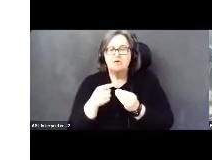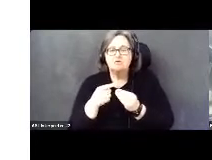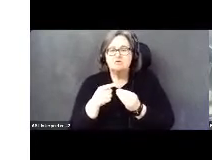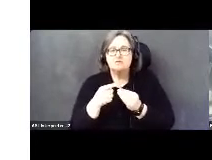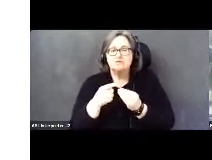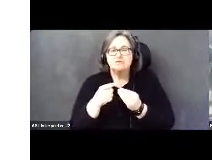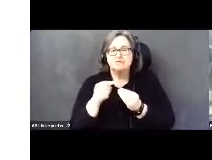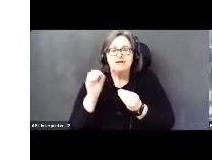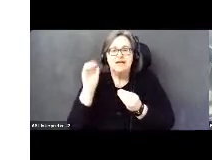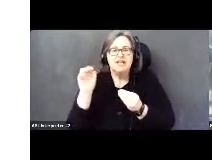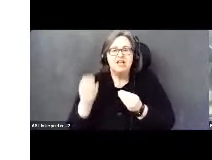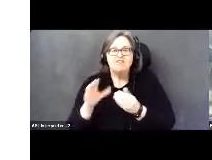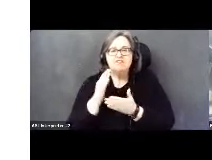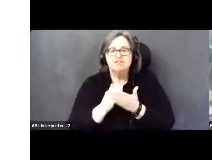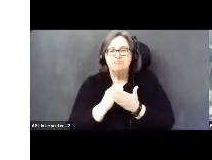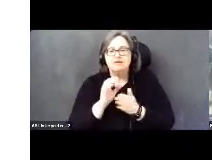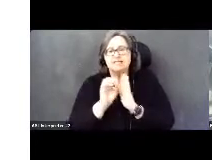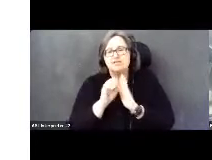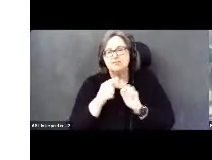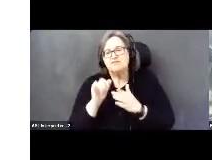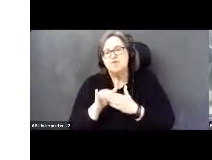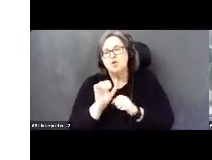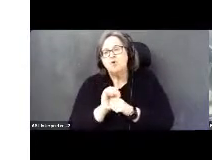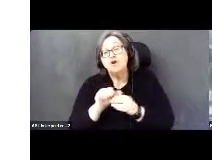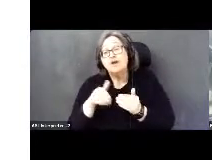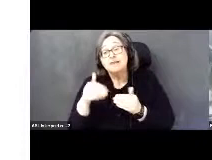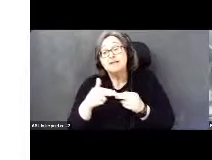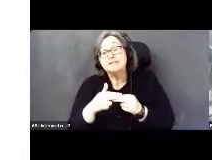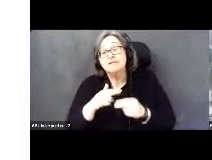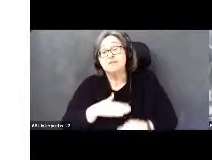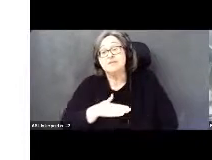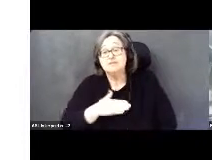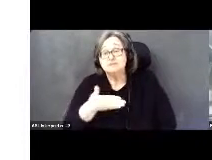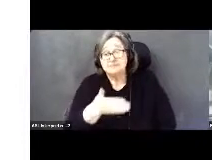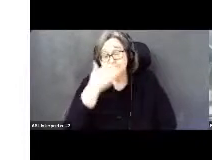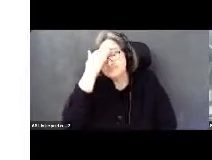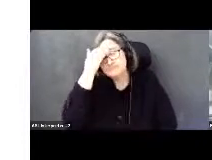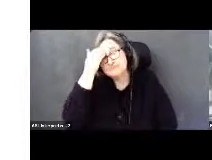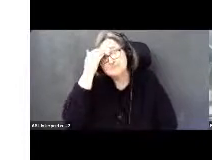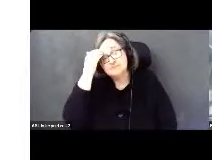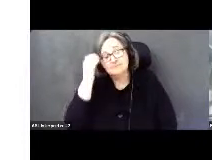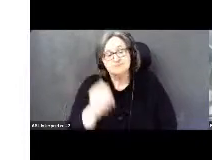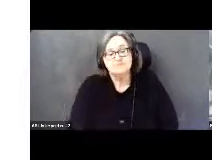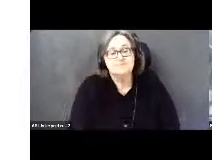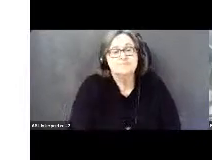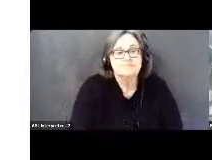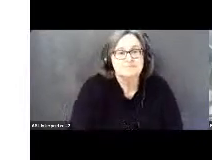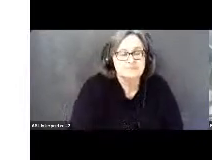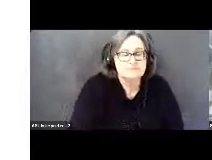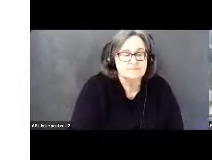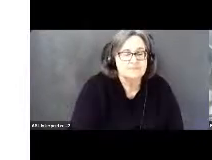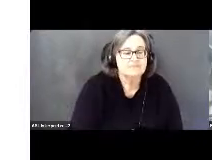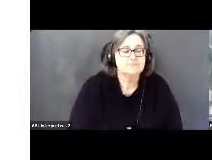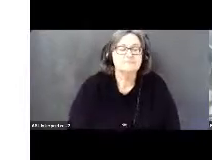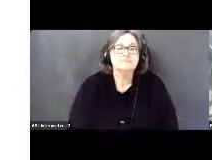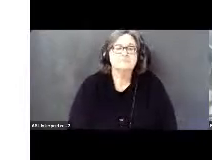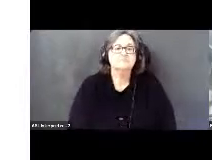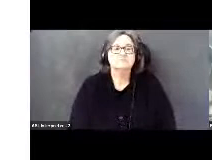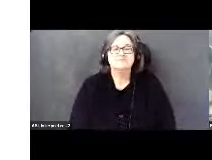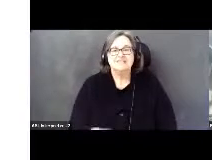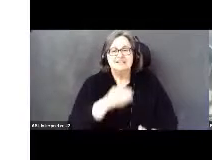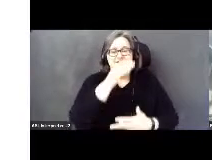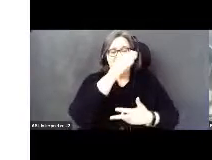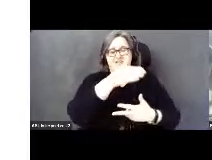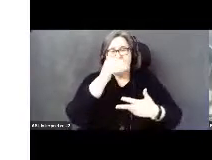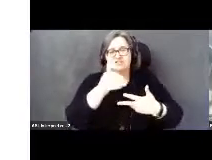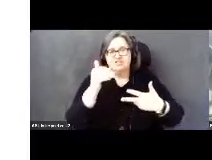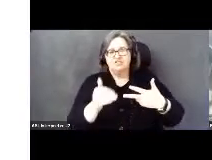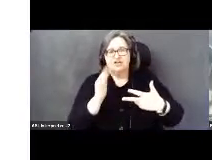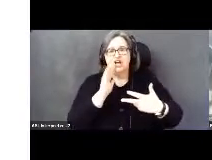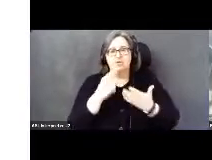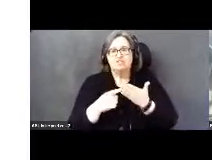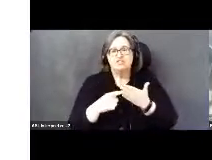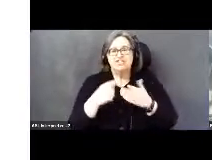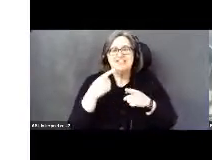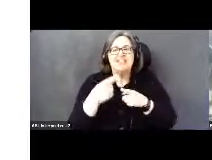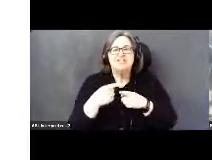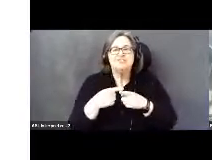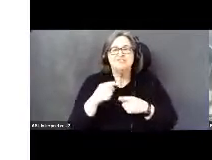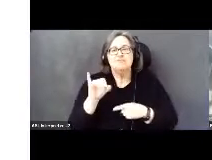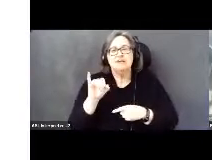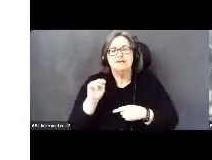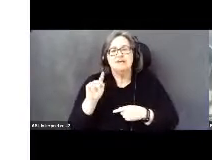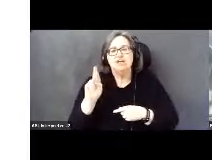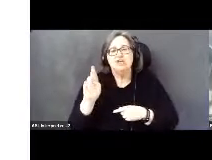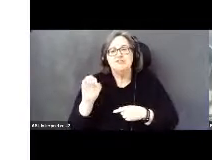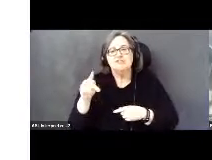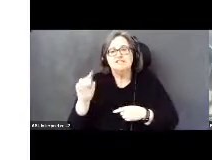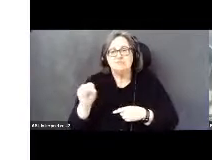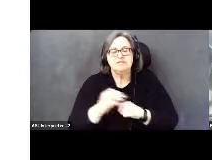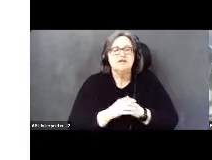give some examples. I'm going to talk about the intercepts and the kinds of laws that